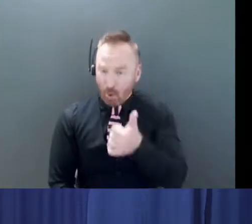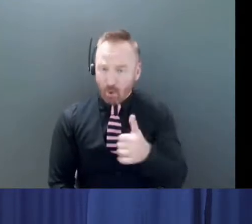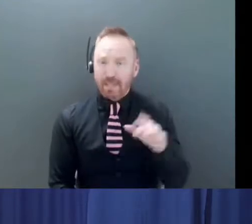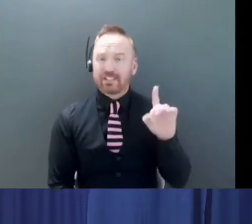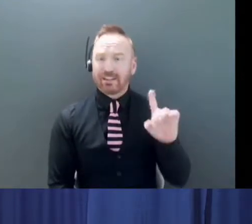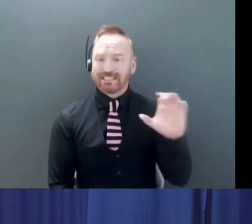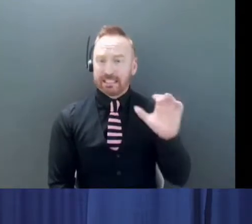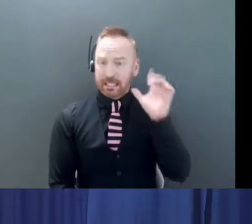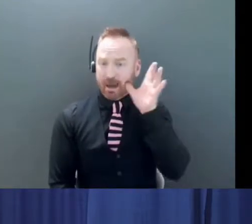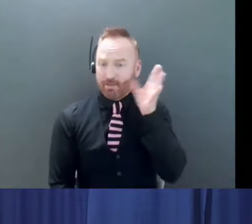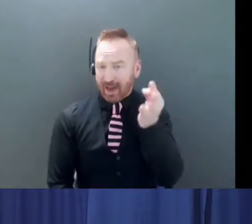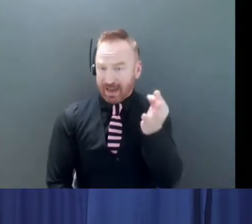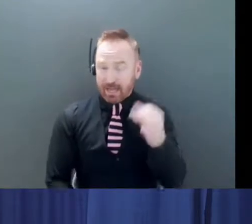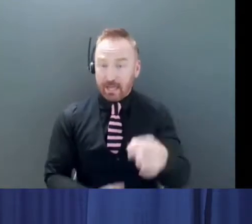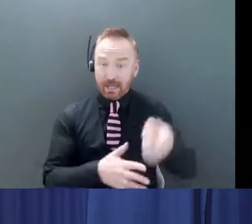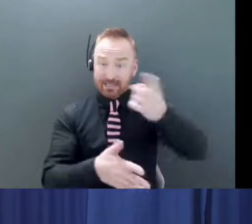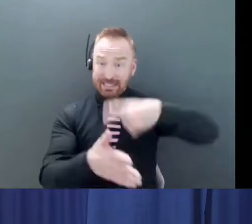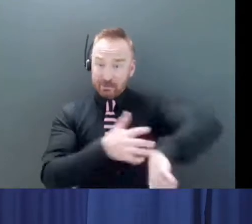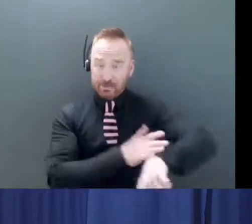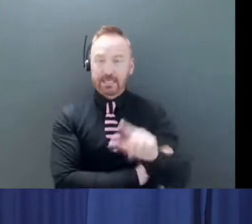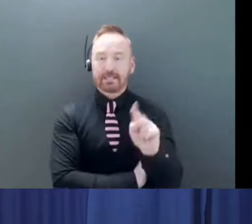Next week they will be in